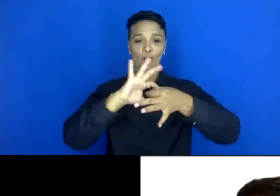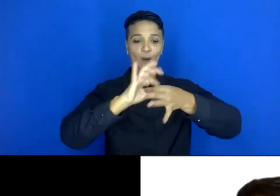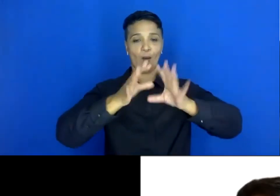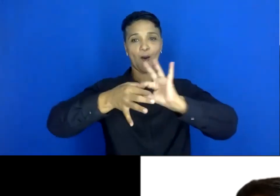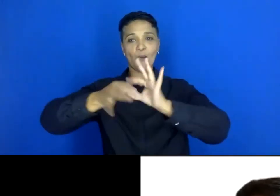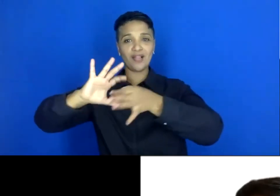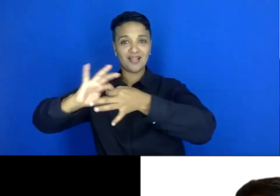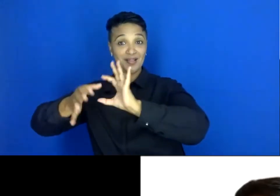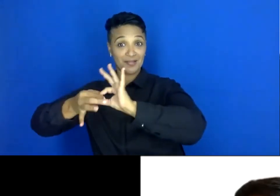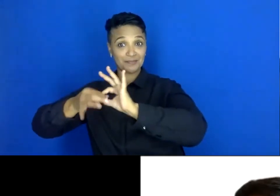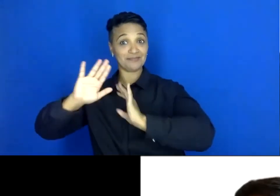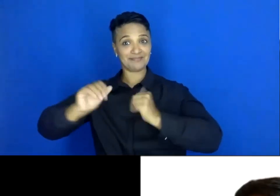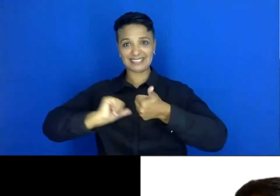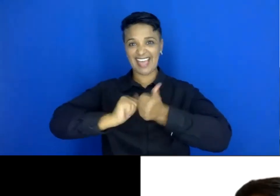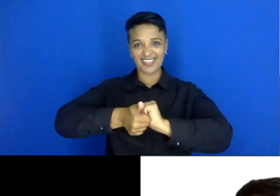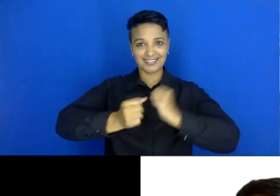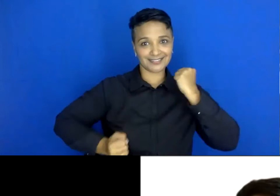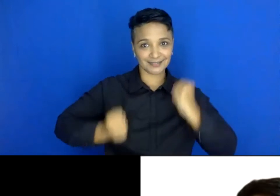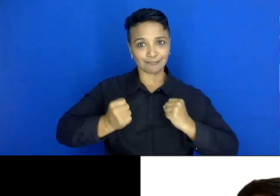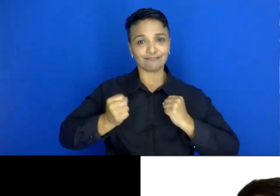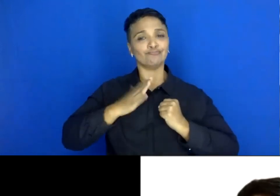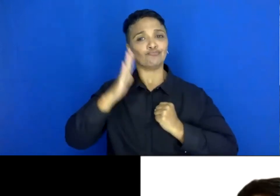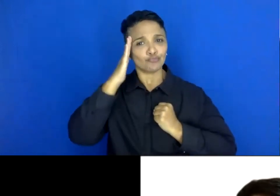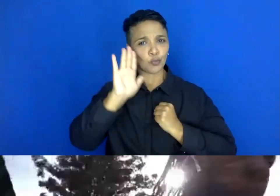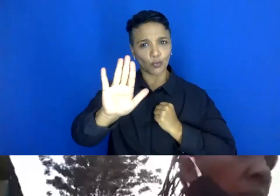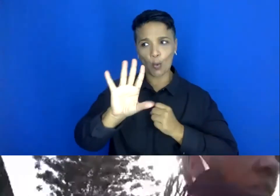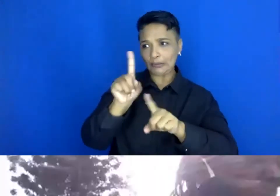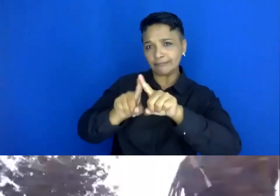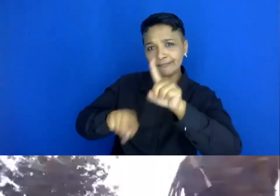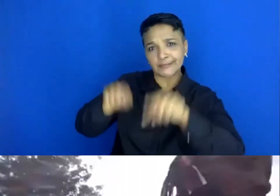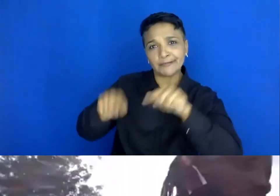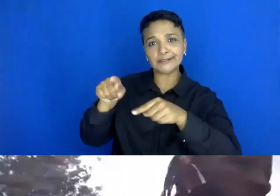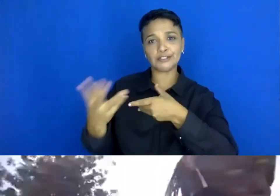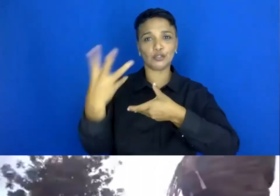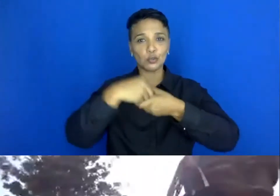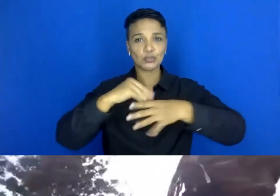love to hear from you about diversity inclusion and intersectionality in sports uh something that